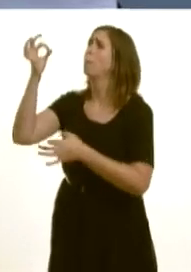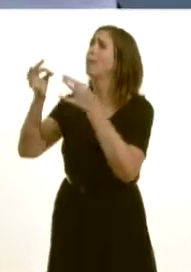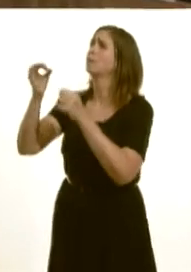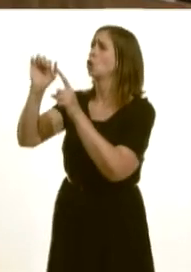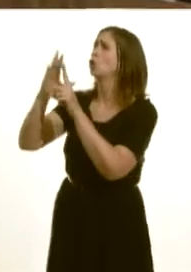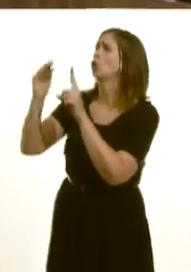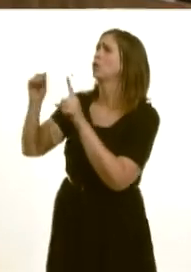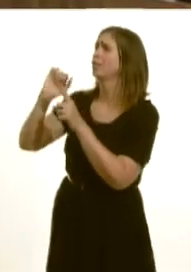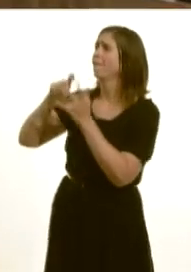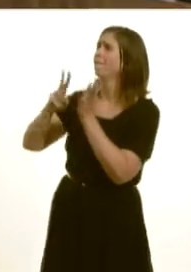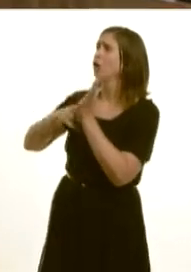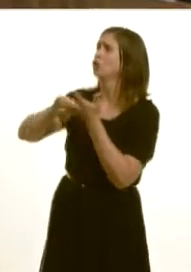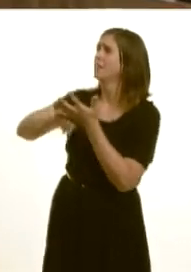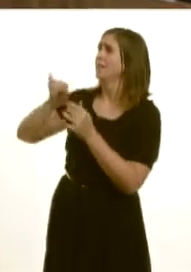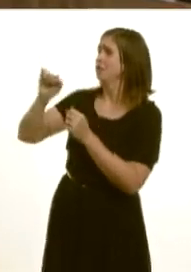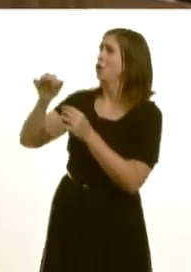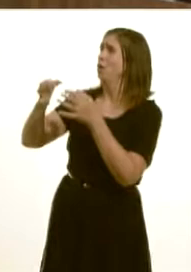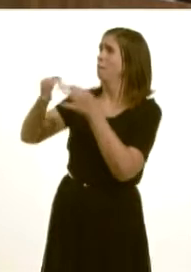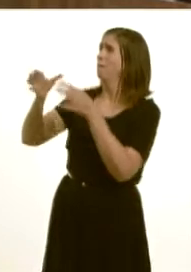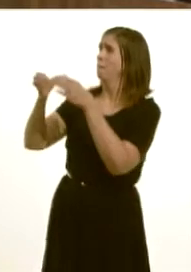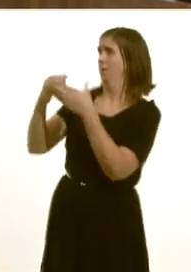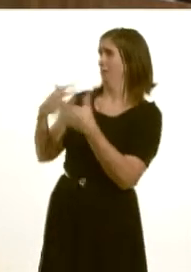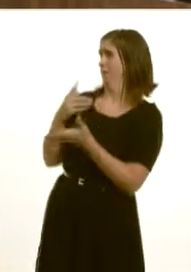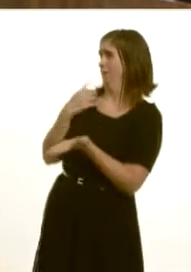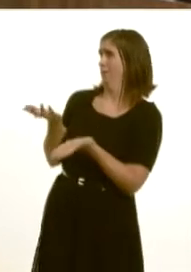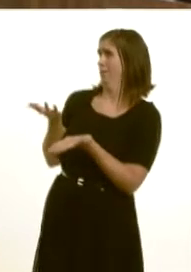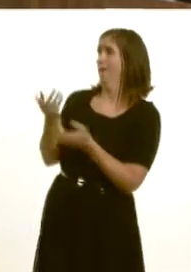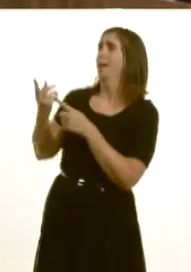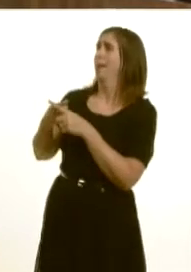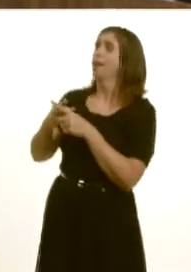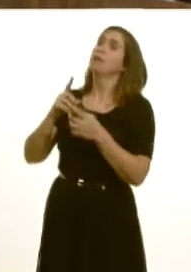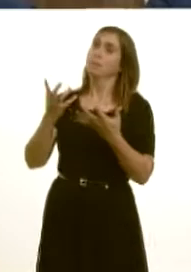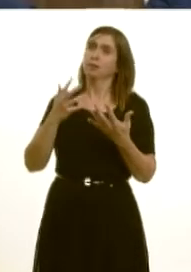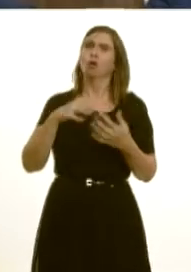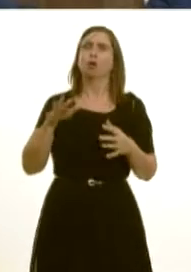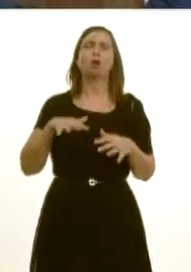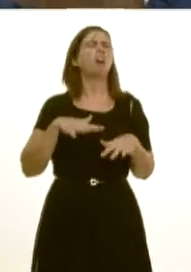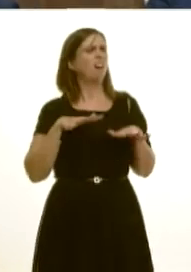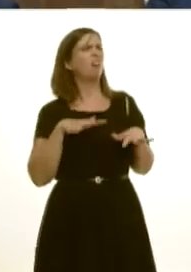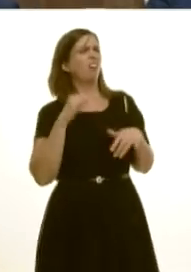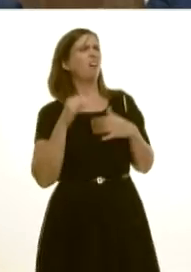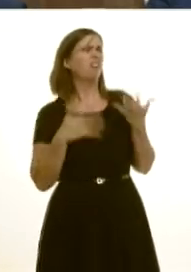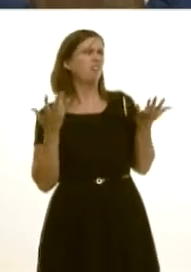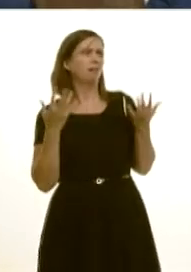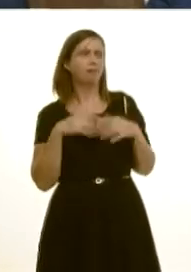So, I think that we have to accept here that the BMA, along with other organisations, have a point to make. That point will not necessarily be agreed by Government. I am sure that the